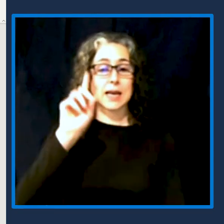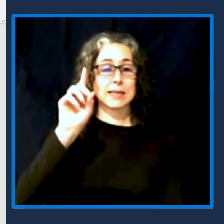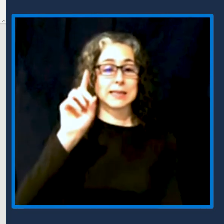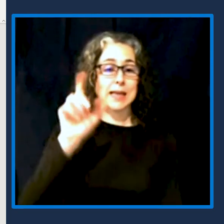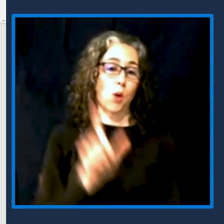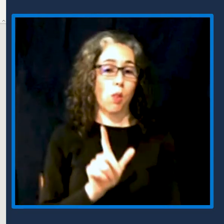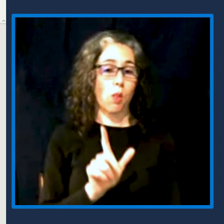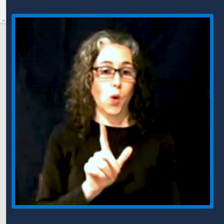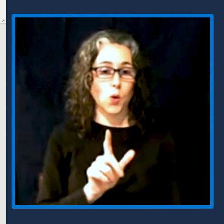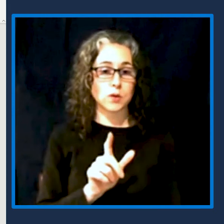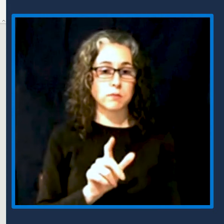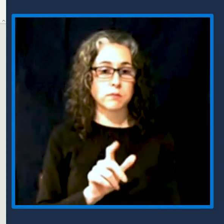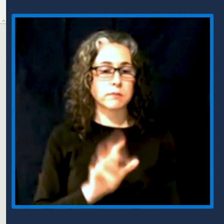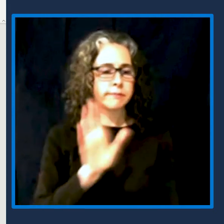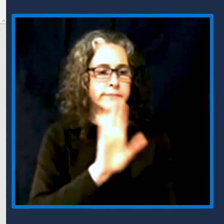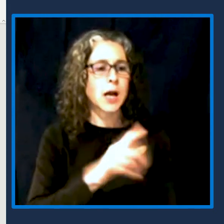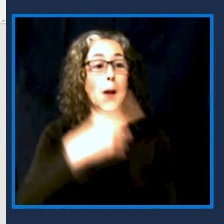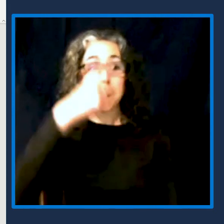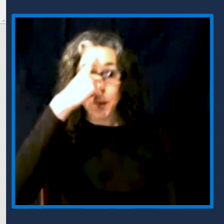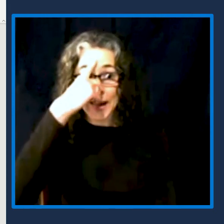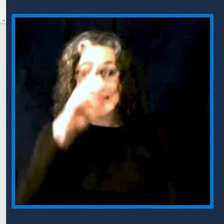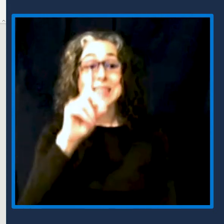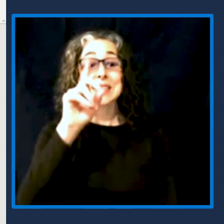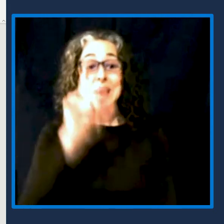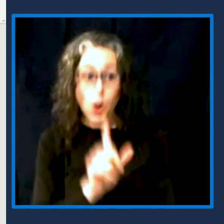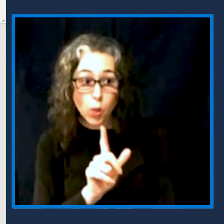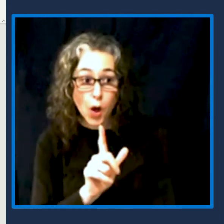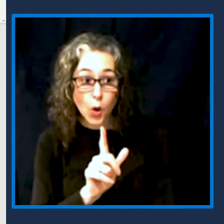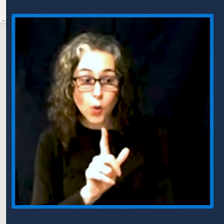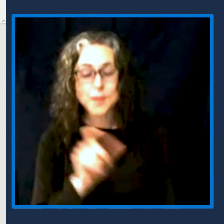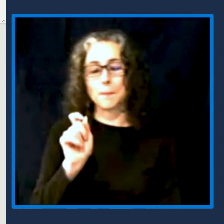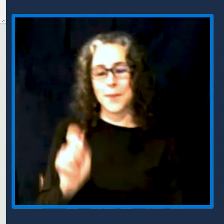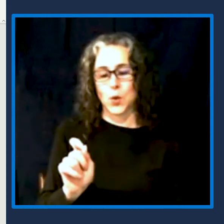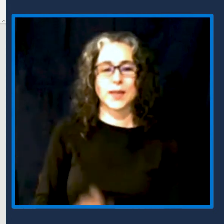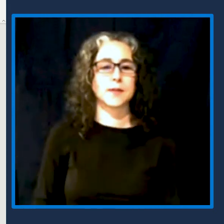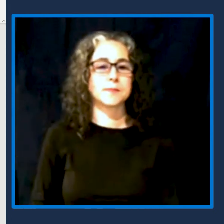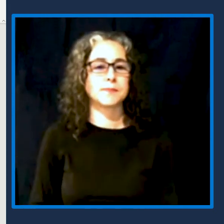sorry i meant brain download period new line